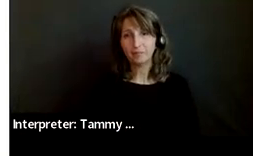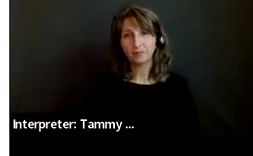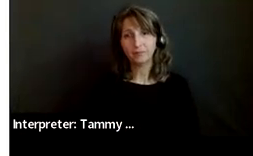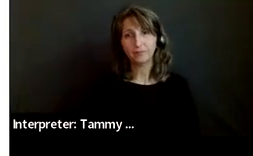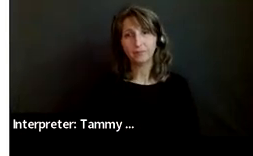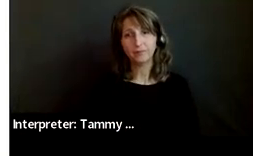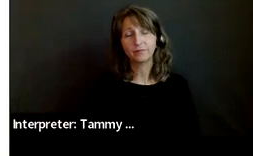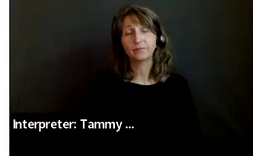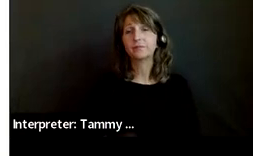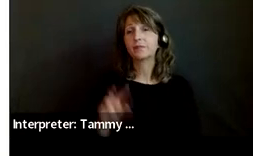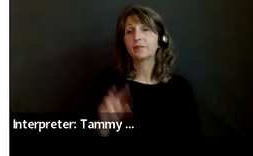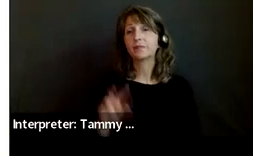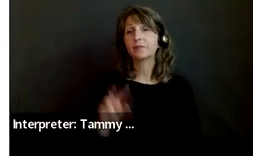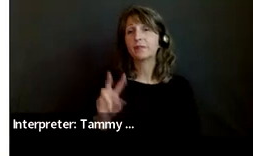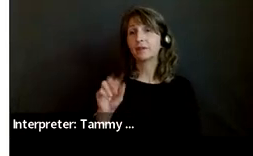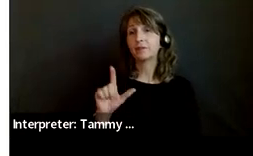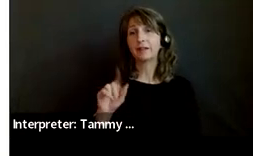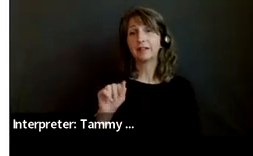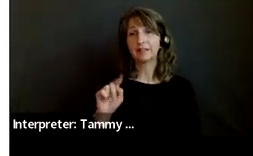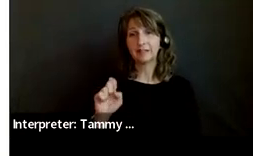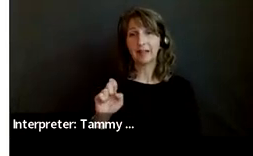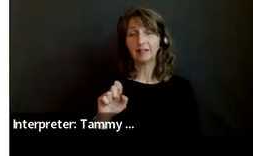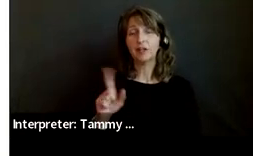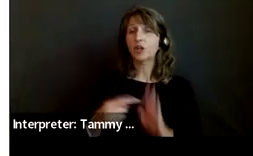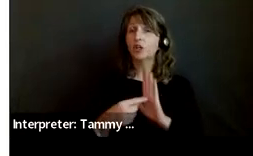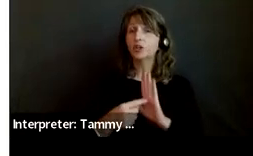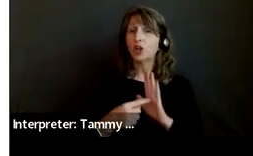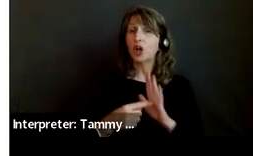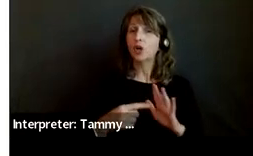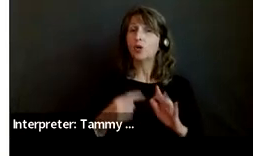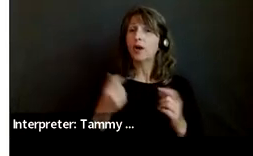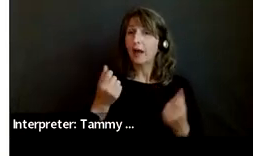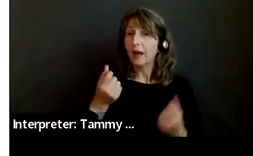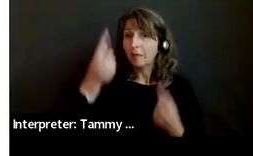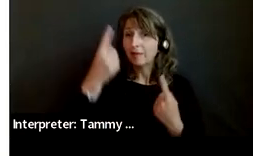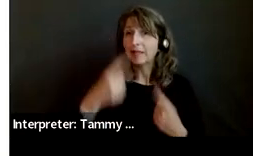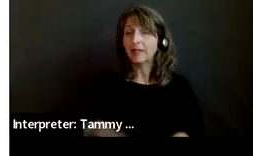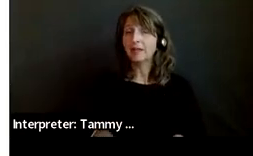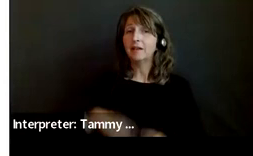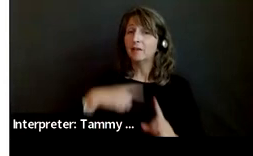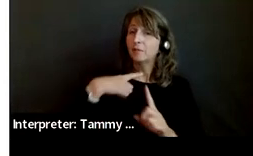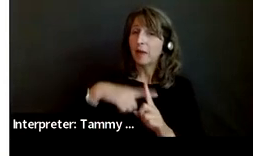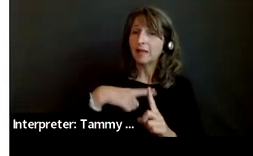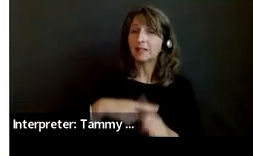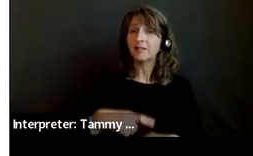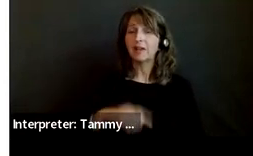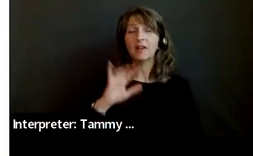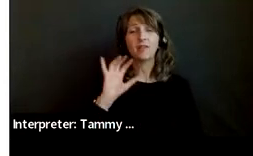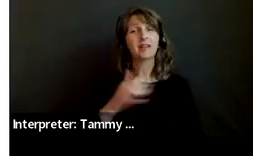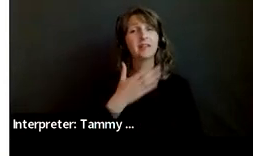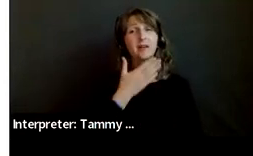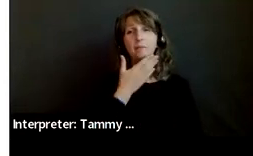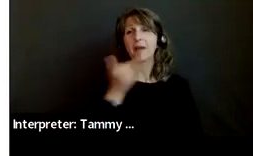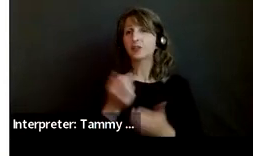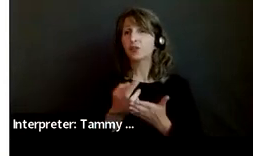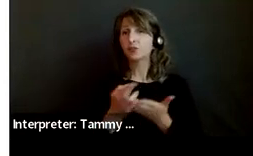You want to do your best to validate displaying empathy and positive regard. These are your biggest tools really in any form when you are supporting someone.